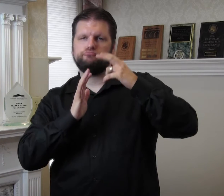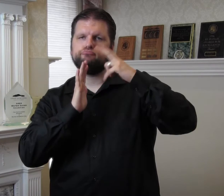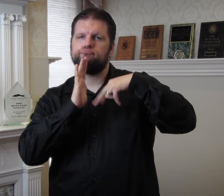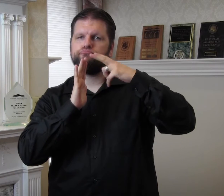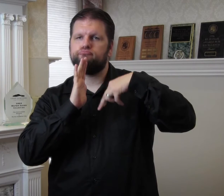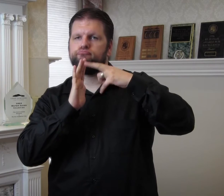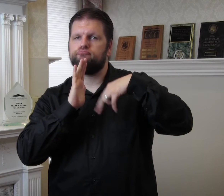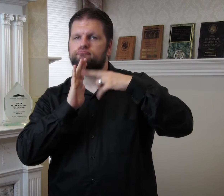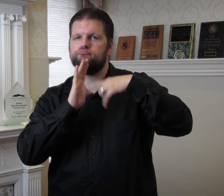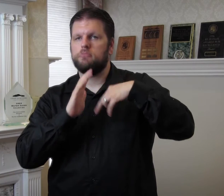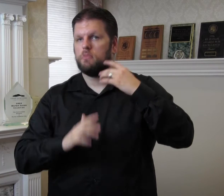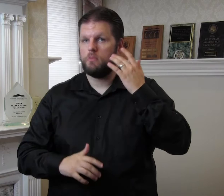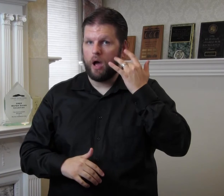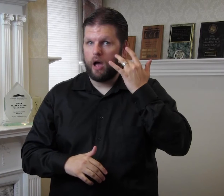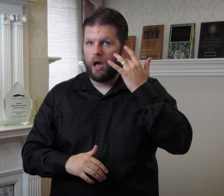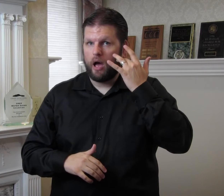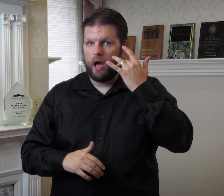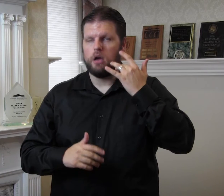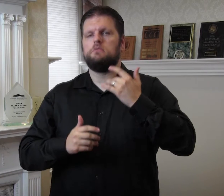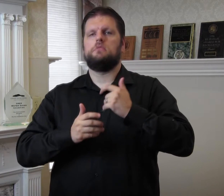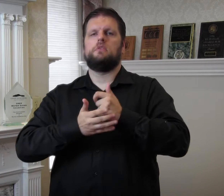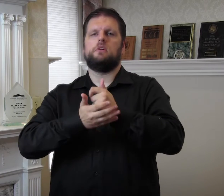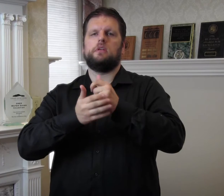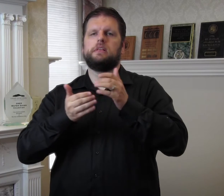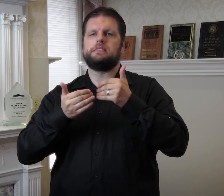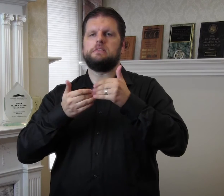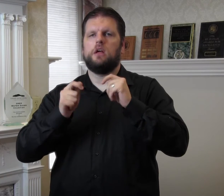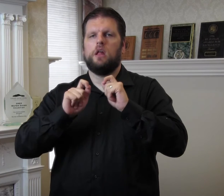Reading on these devices allows me